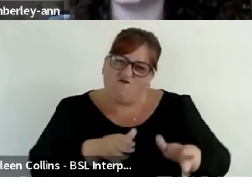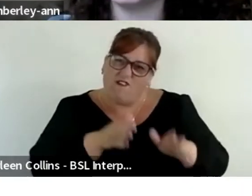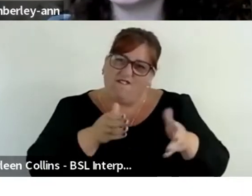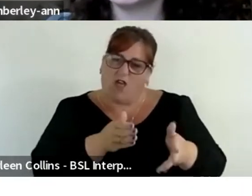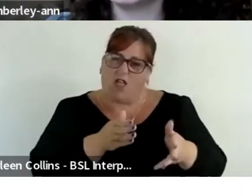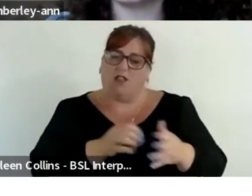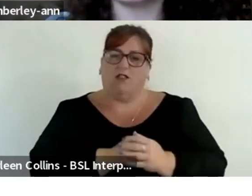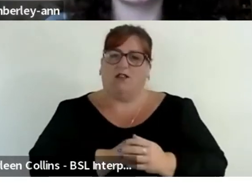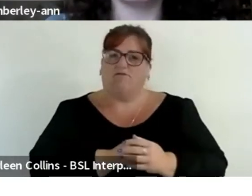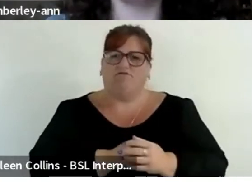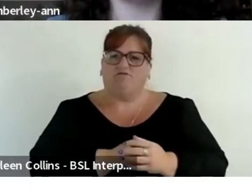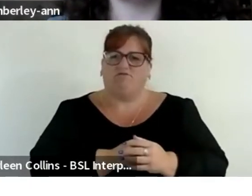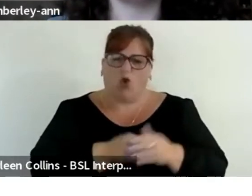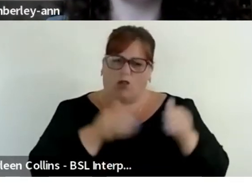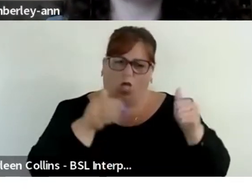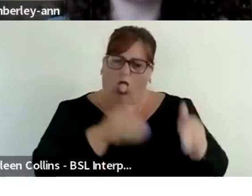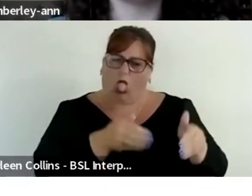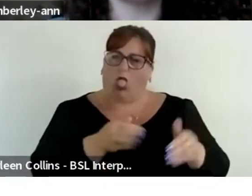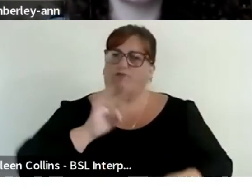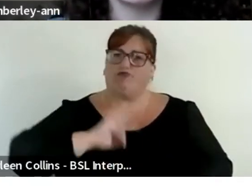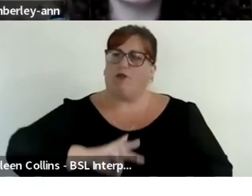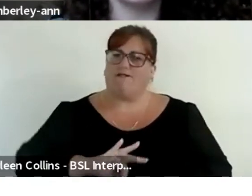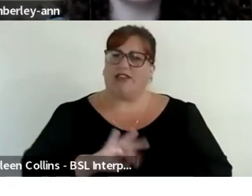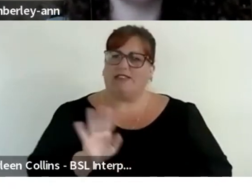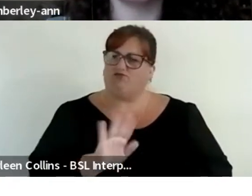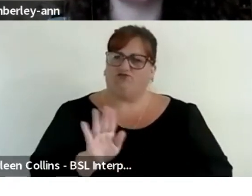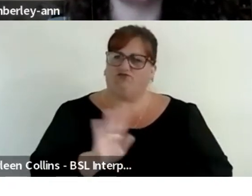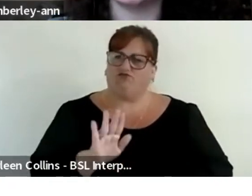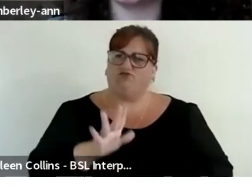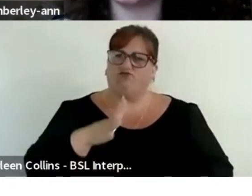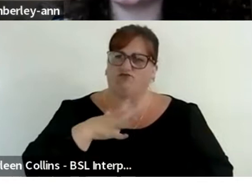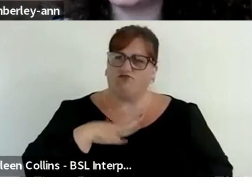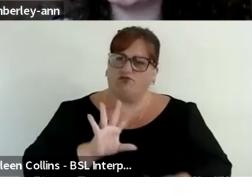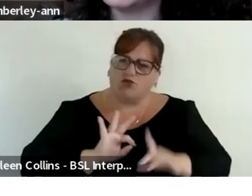Our purpose is to build trust in society and solve important problems.